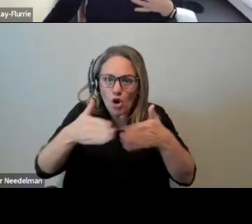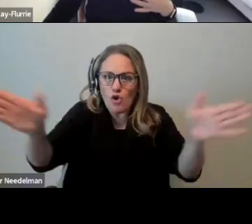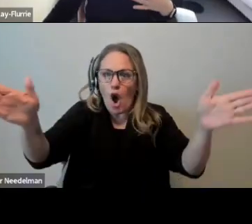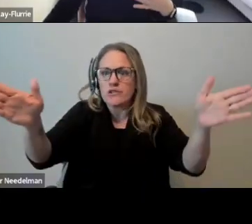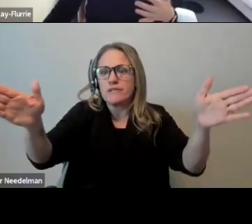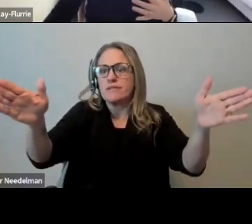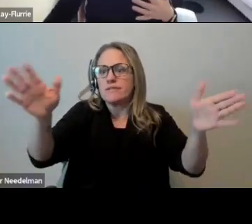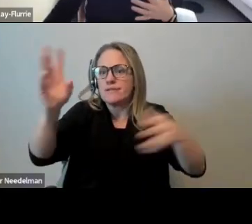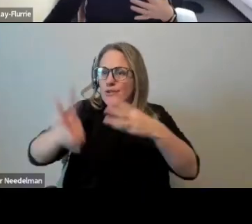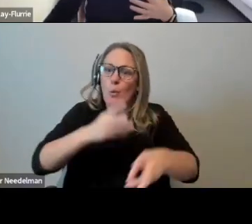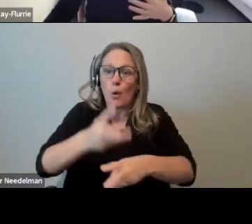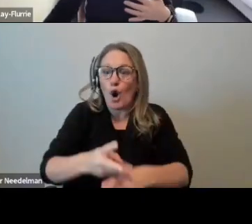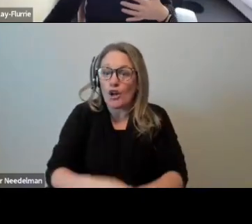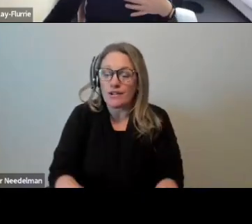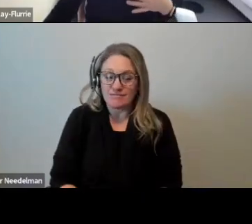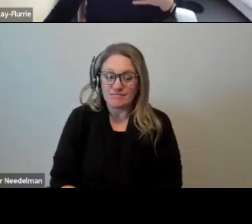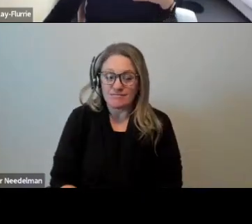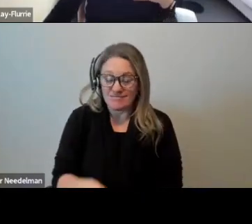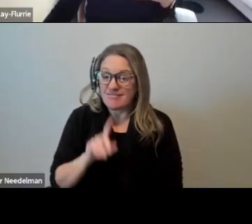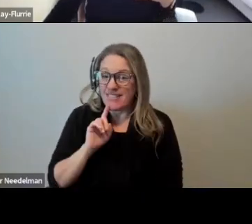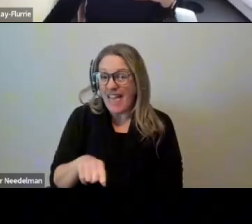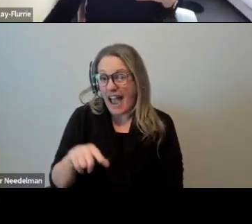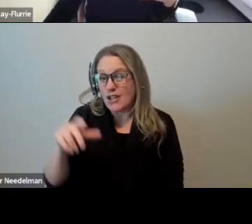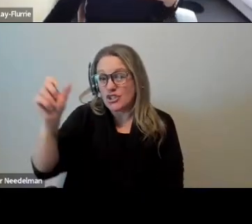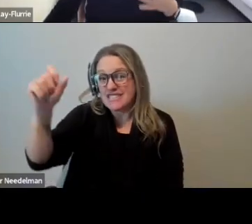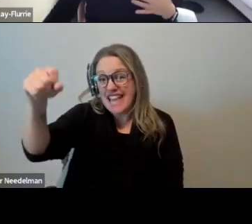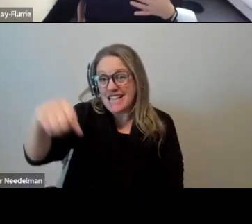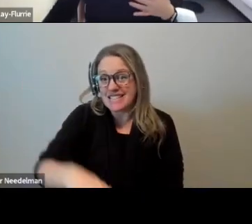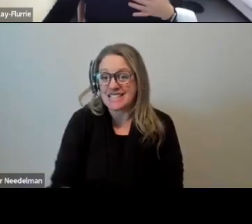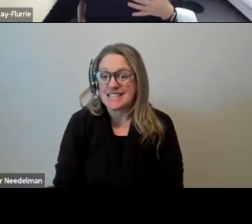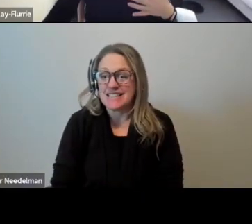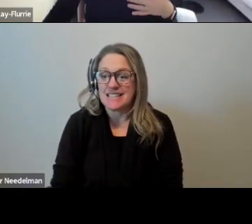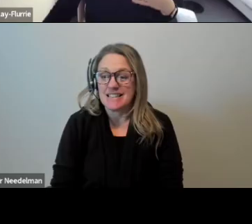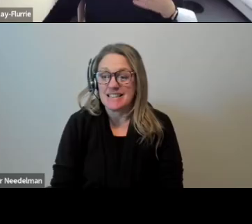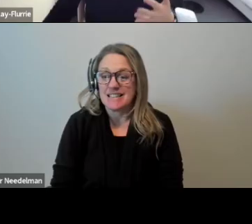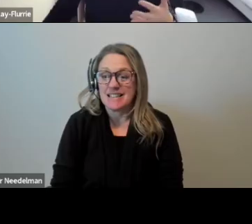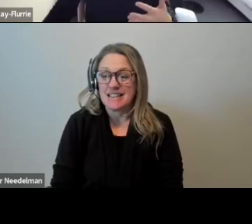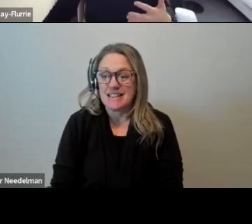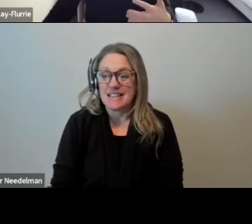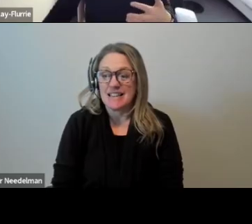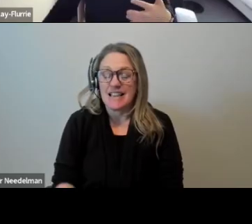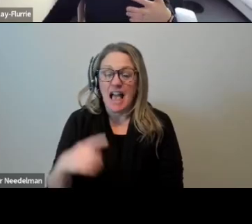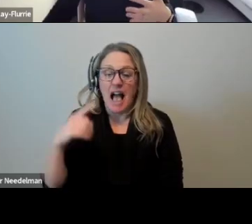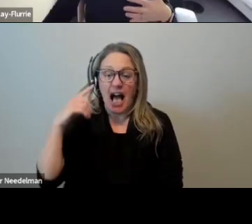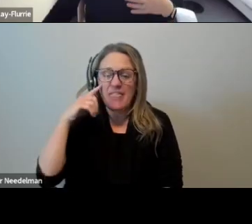The answer is yes. And, I think, we're early, as an industry on this one